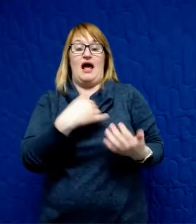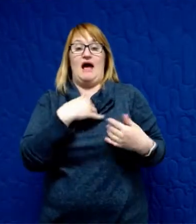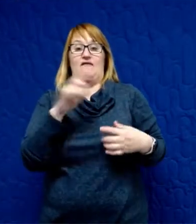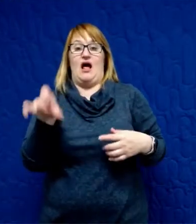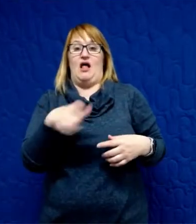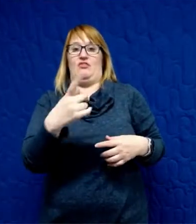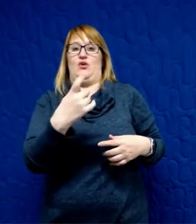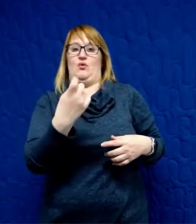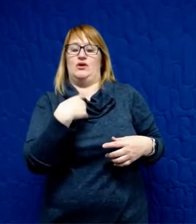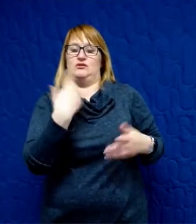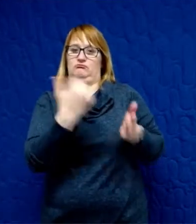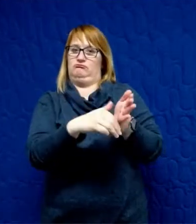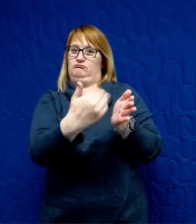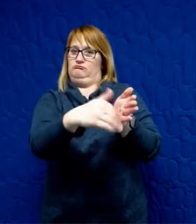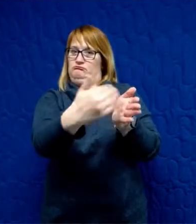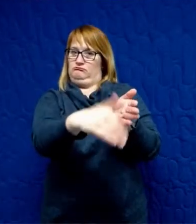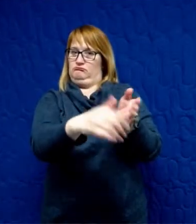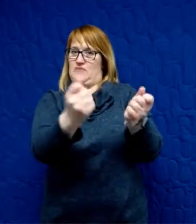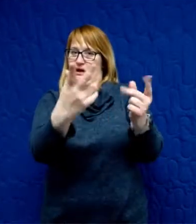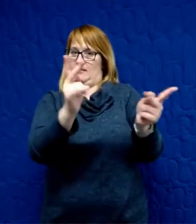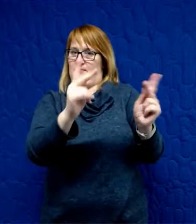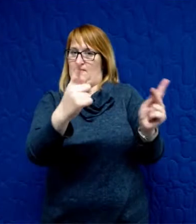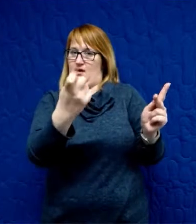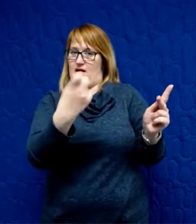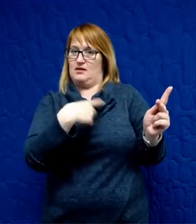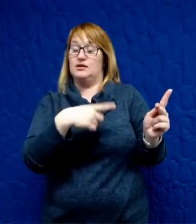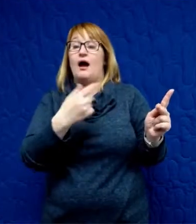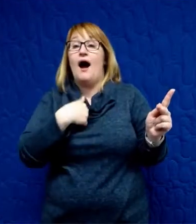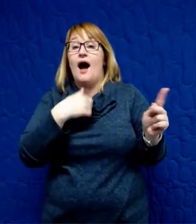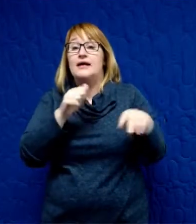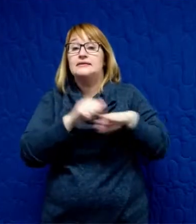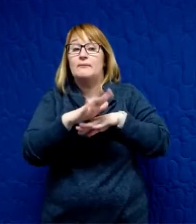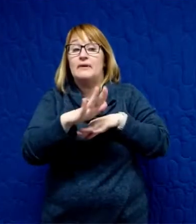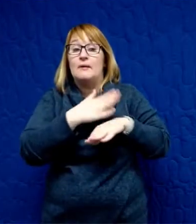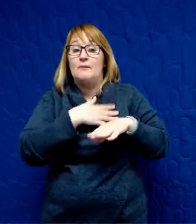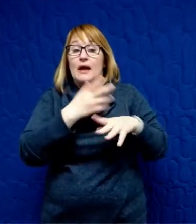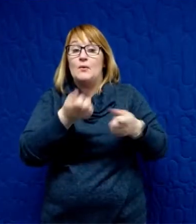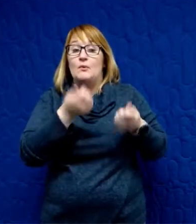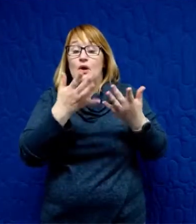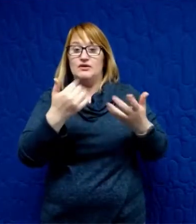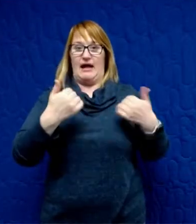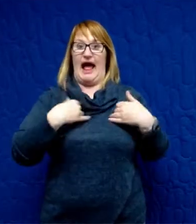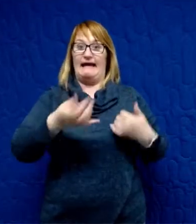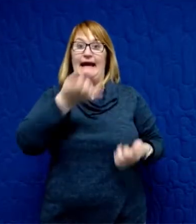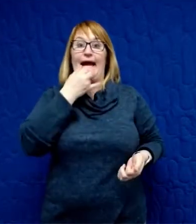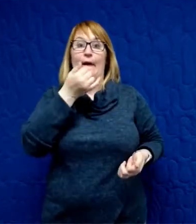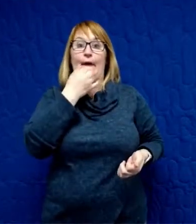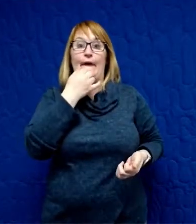we get a lot. "When i submitted my proposal i got an error about the